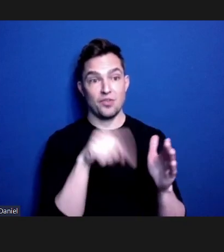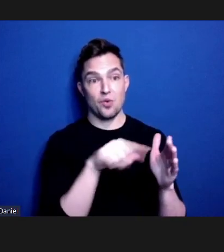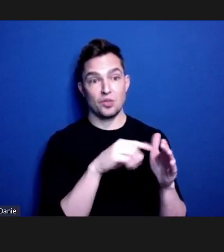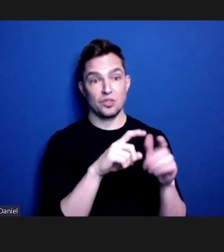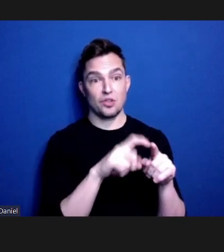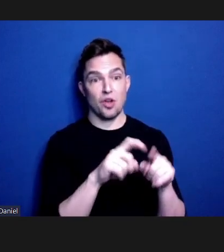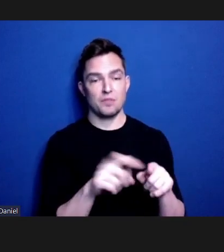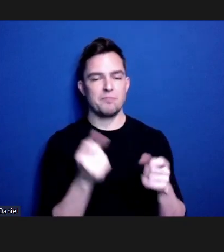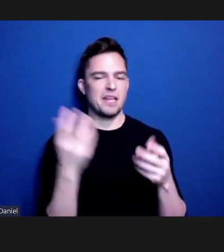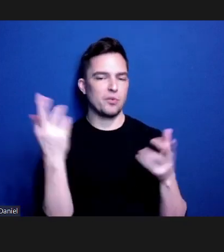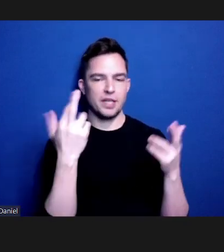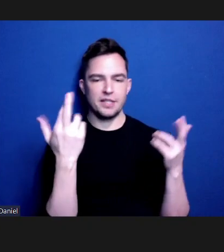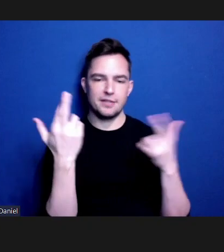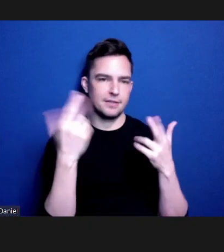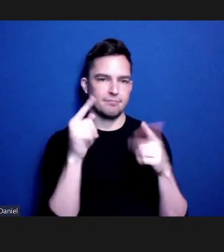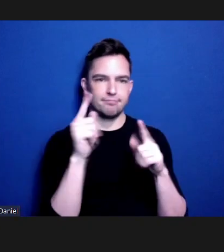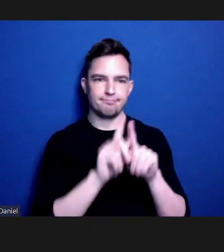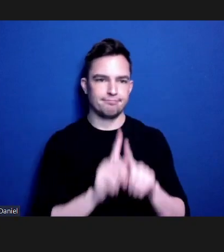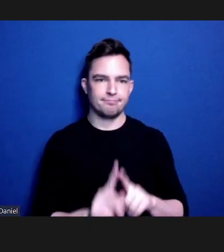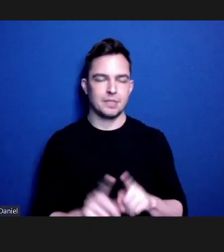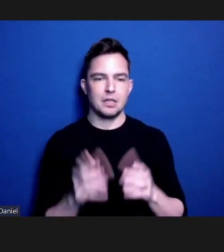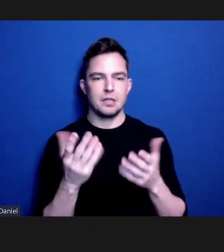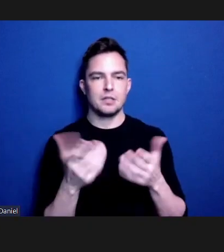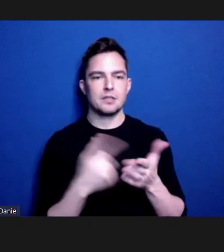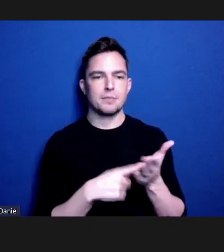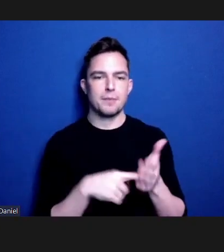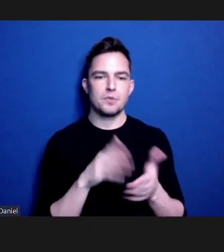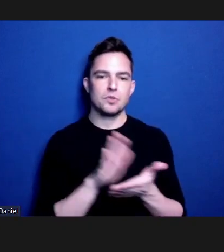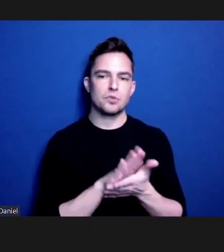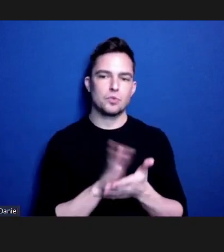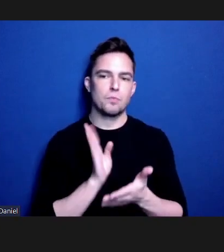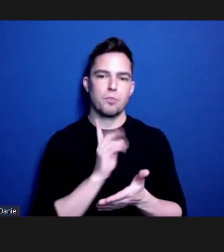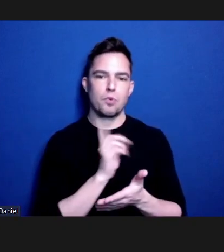it really has to do with the school board's not putting up information early enough for